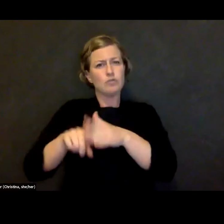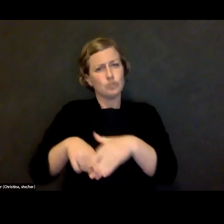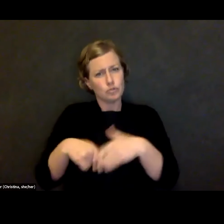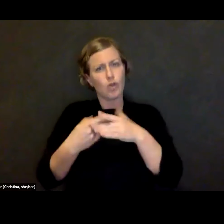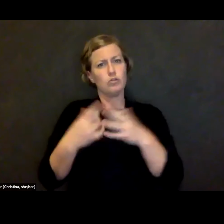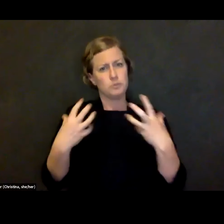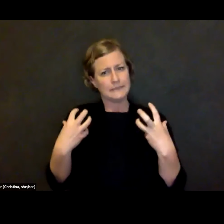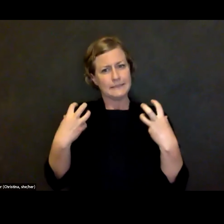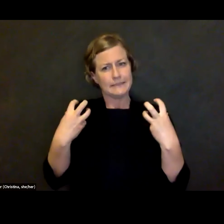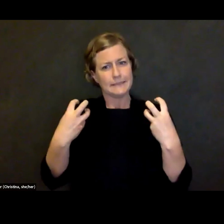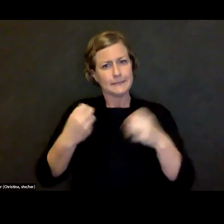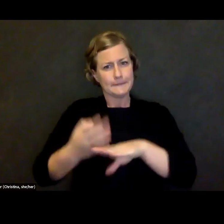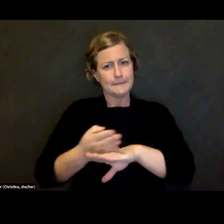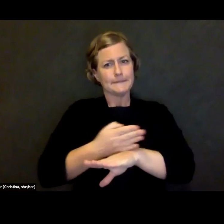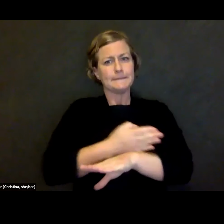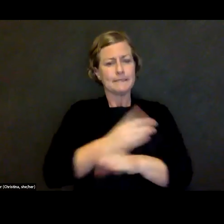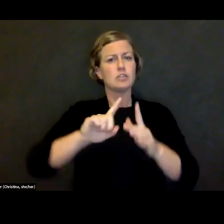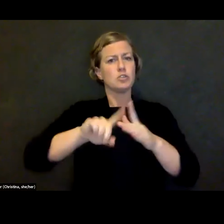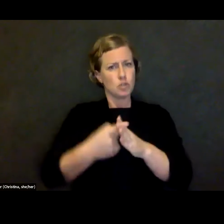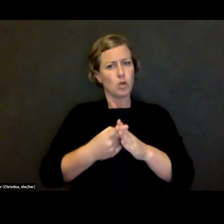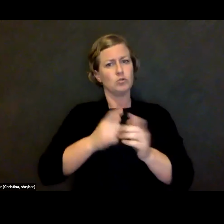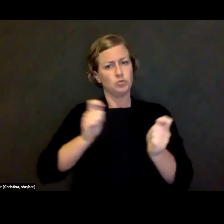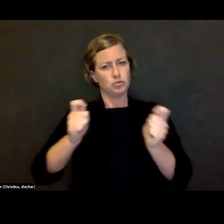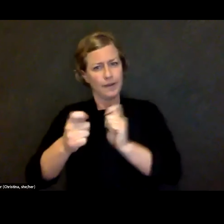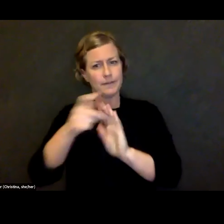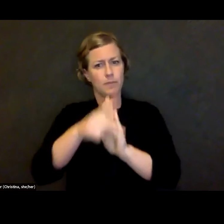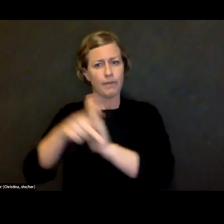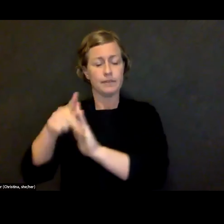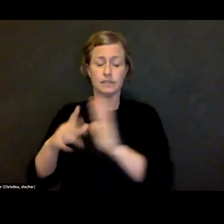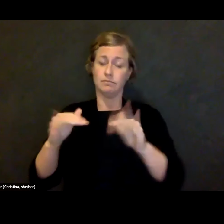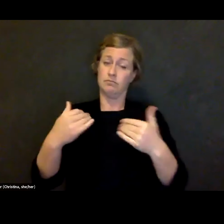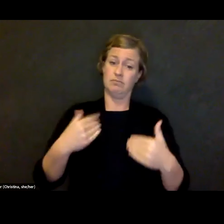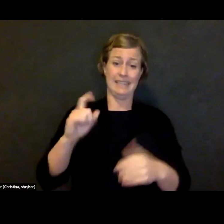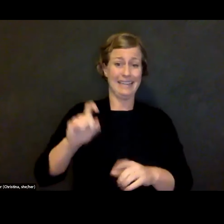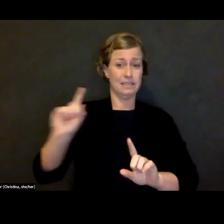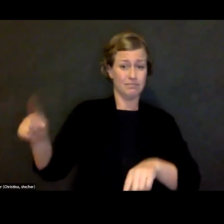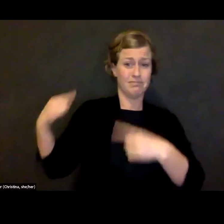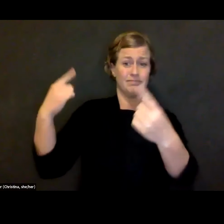biden harass administration, we are starting to rebuild trust which is an important part of the process and